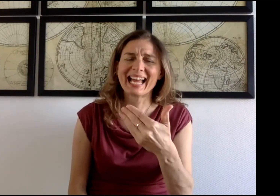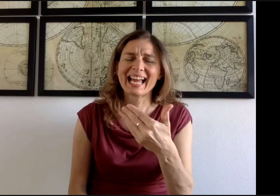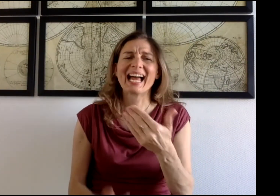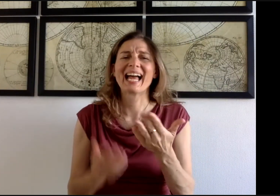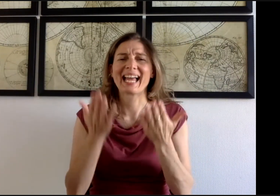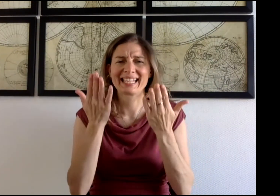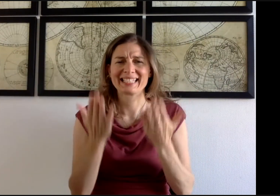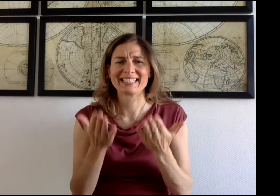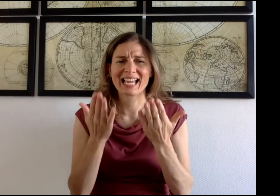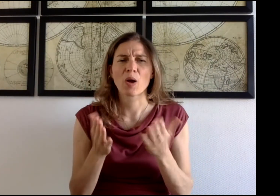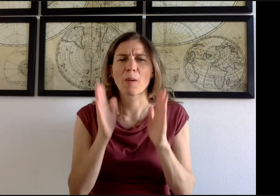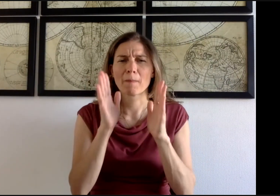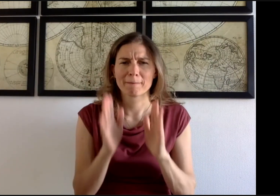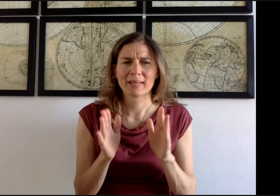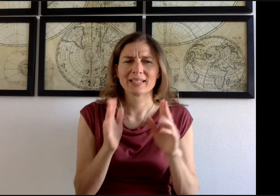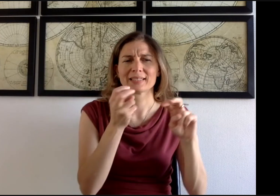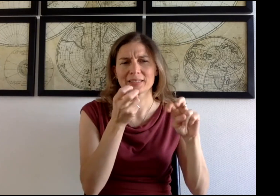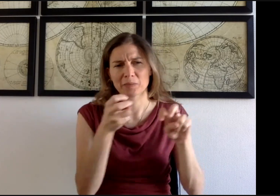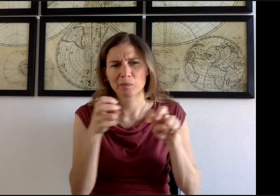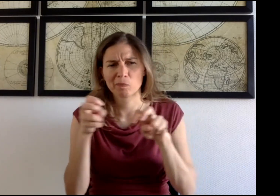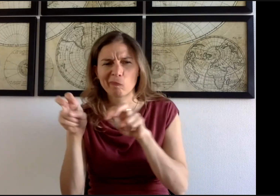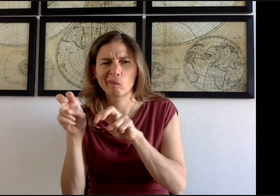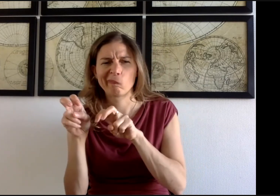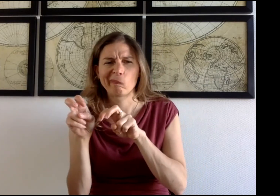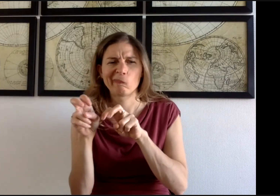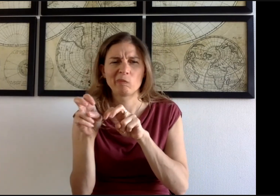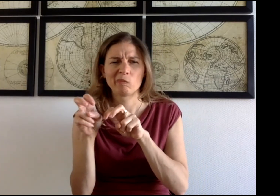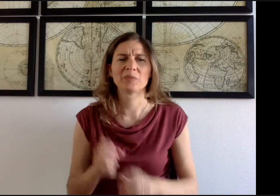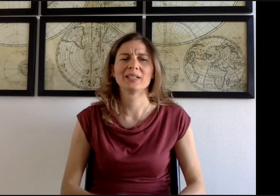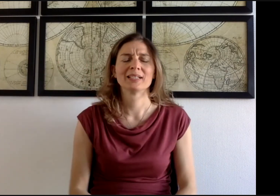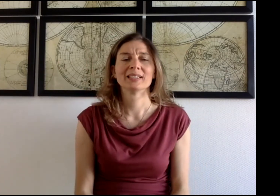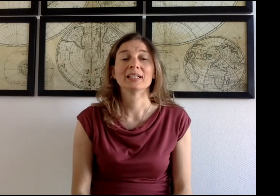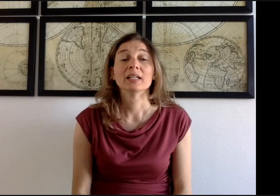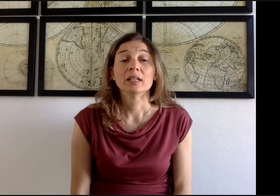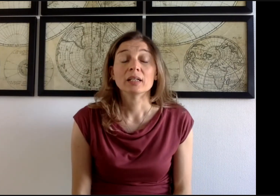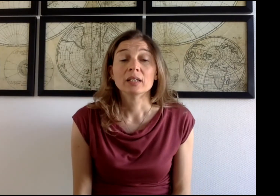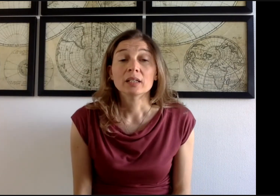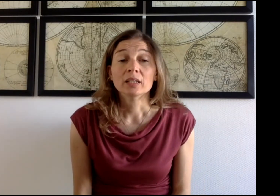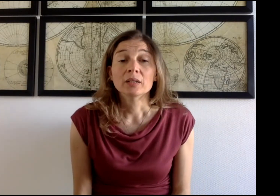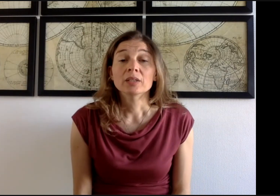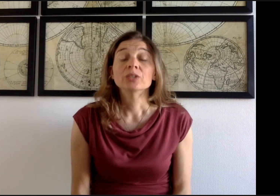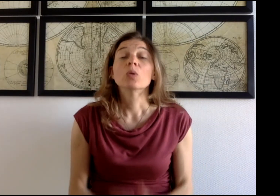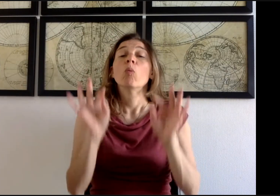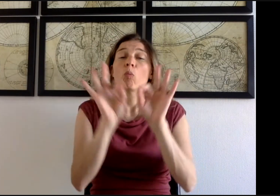People are able to have the mask which are seen through some plastic